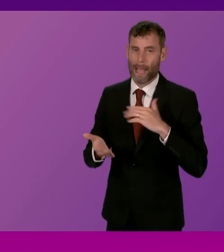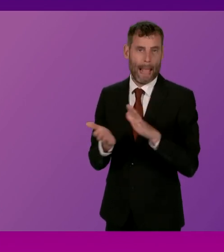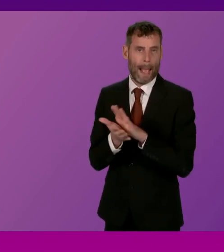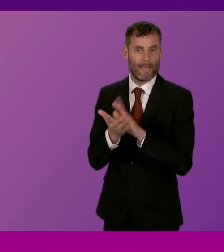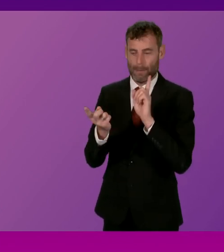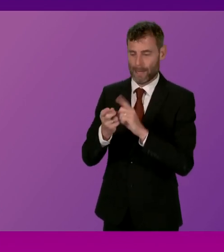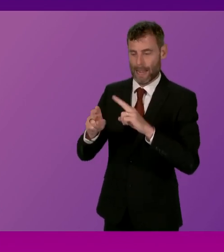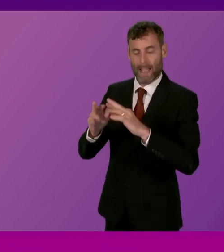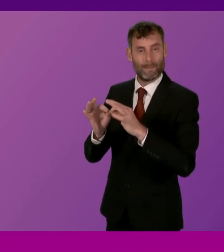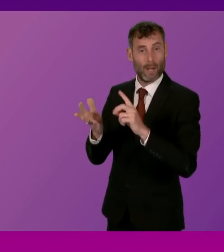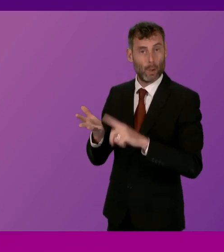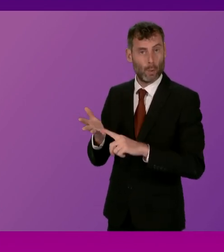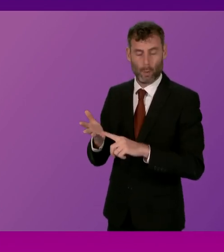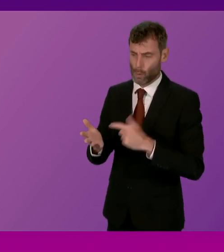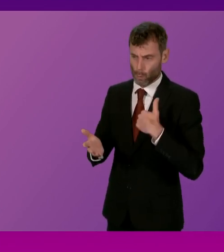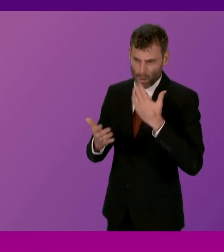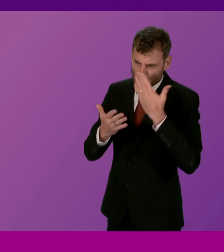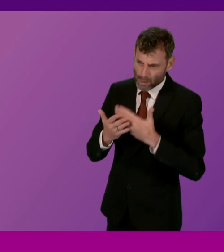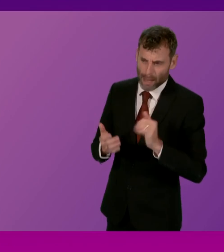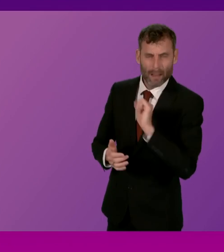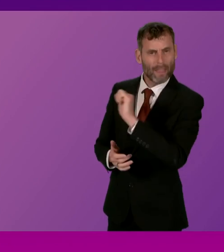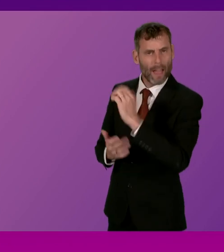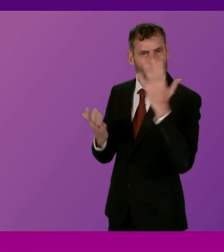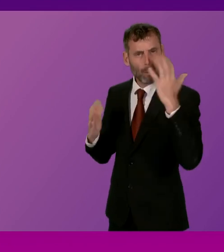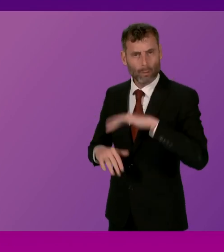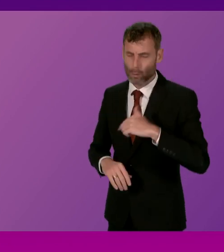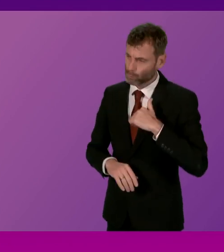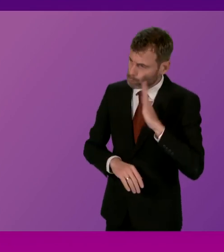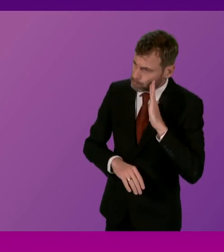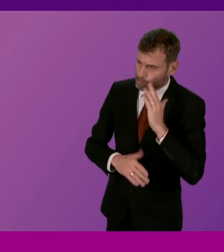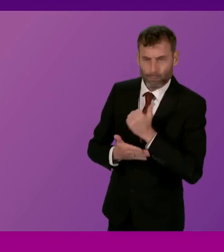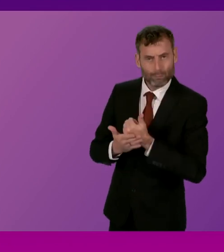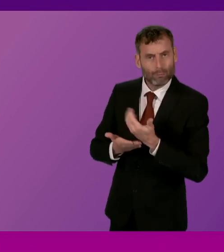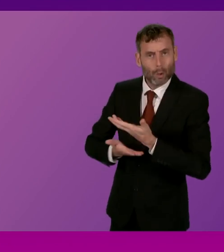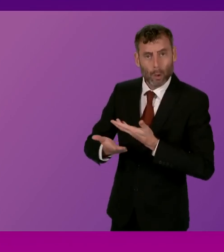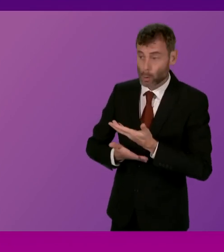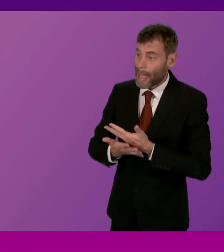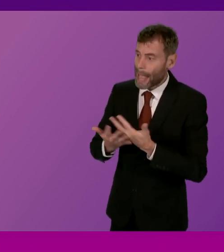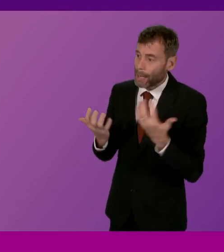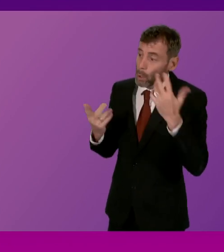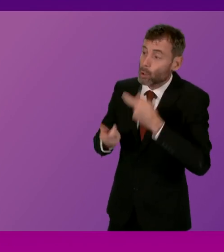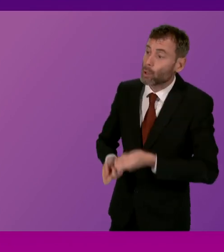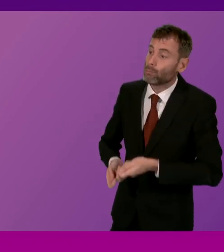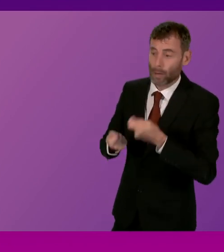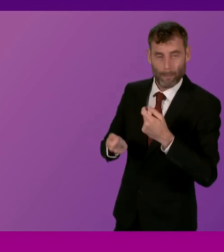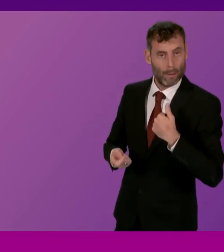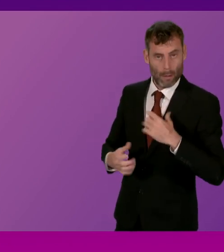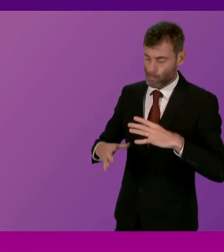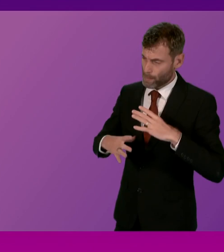respect and with which we have regular engagement, to address some of the points that Katy Clark made.